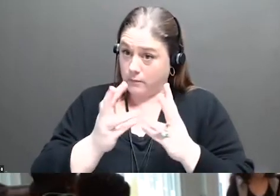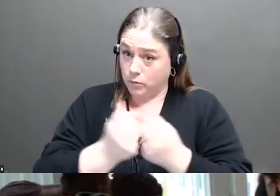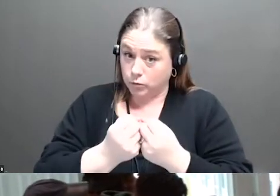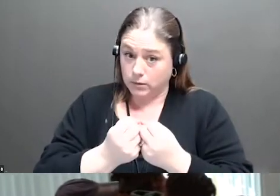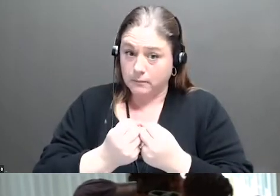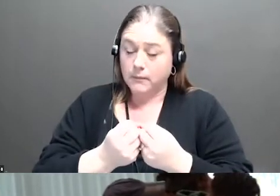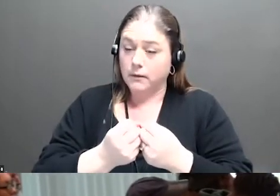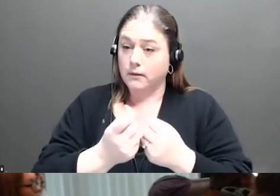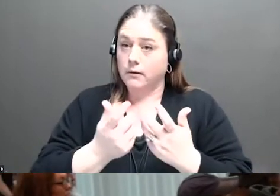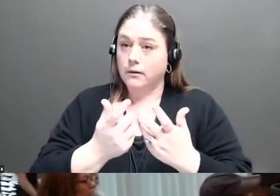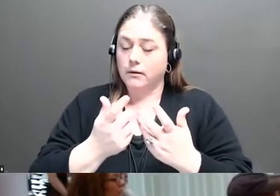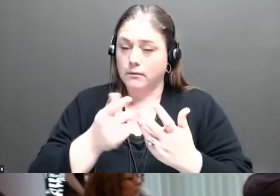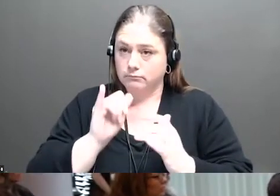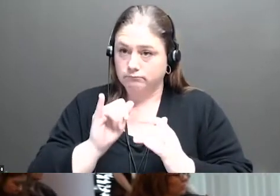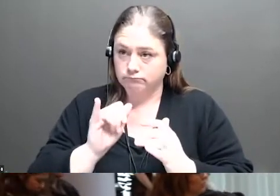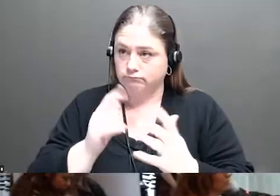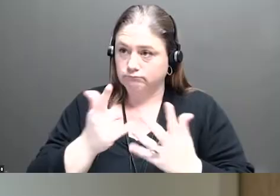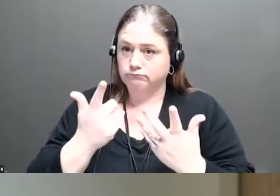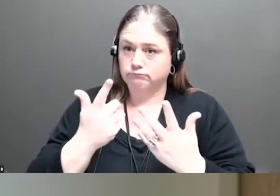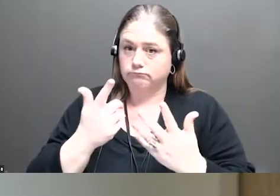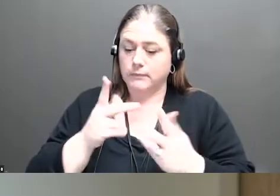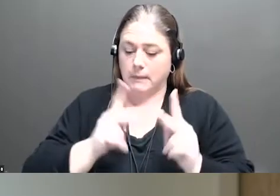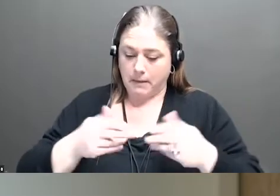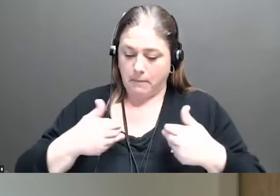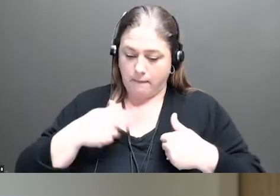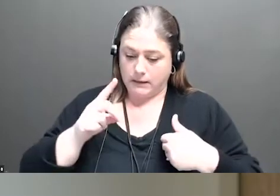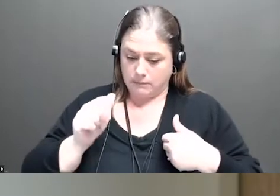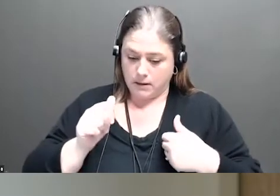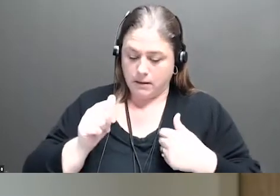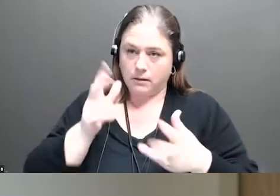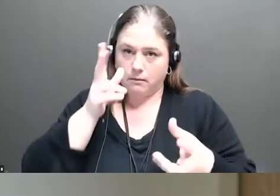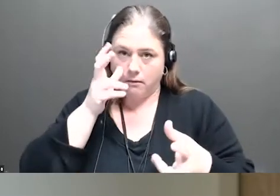they're getting comfortable from that perspective, but they're also hearing messaging and